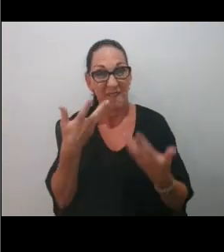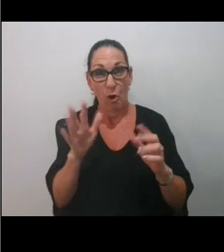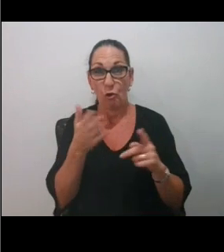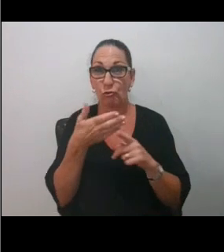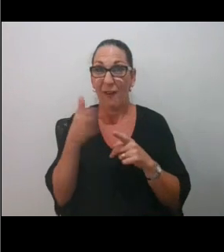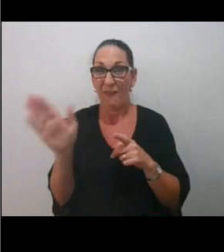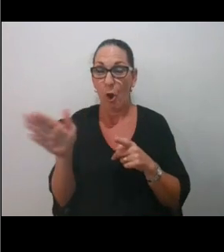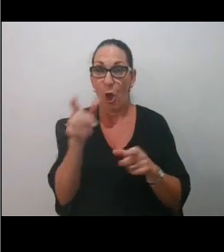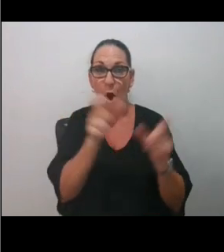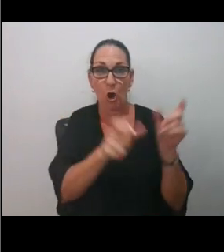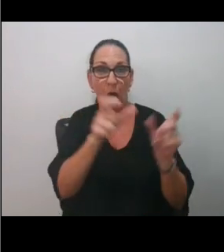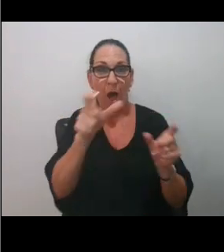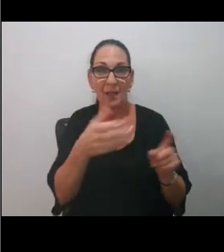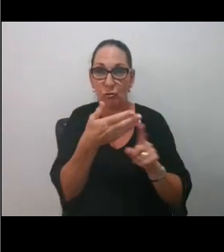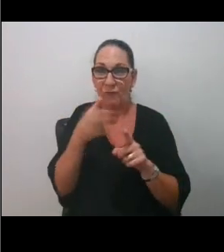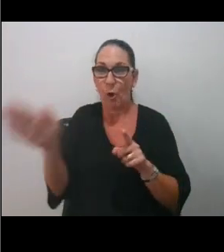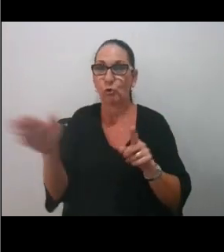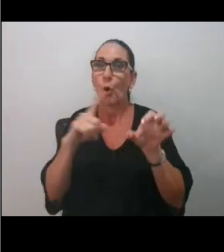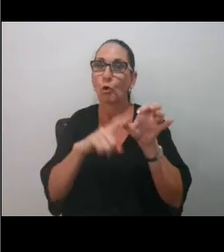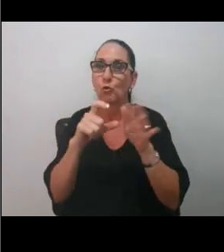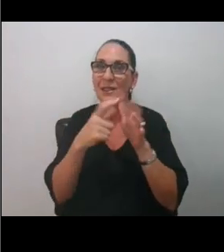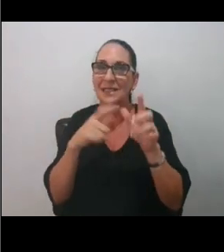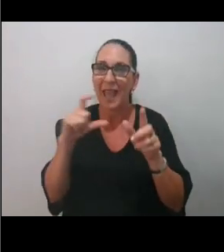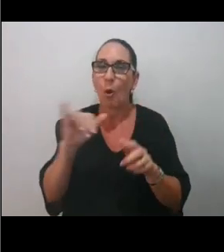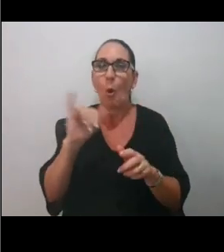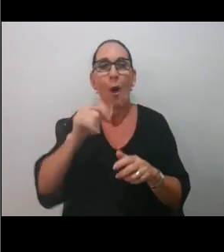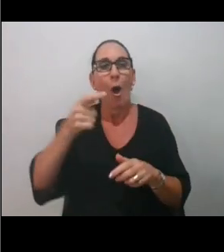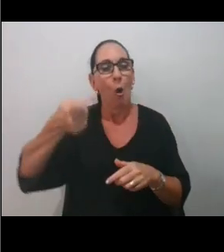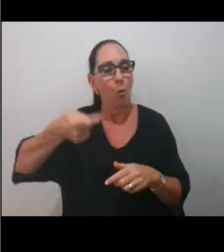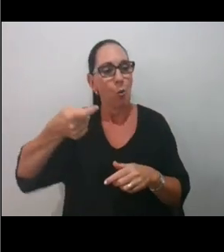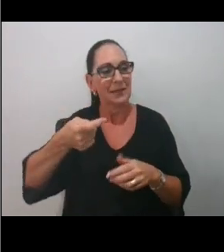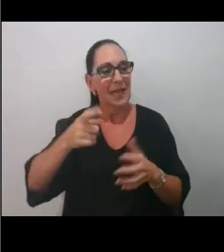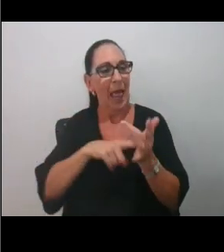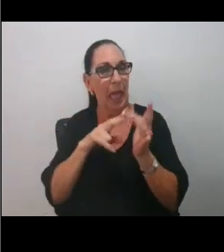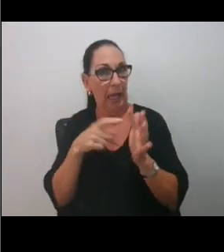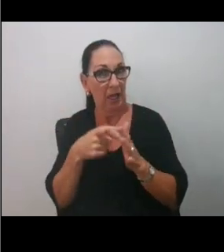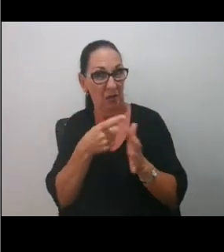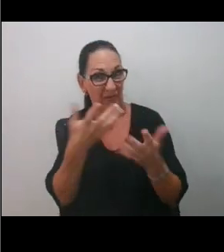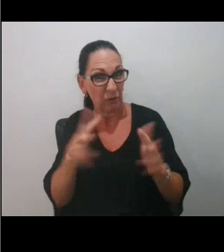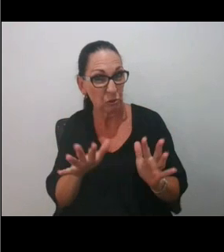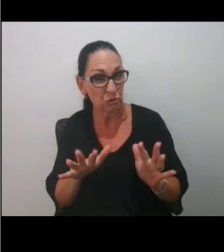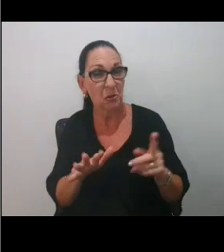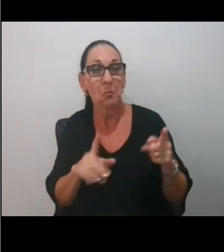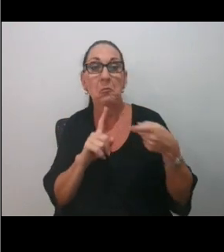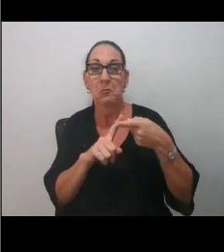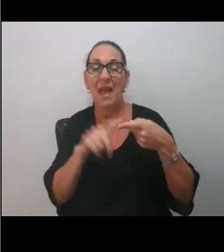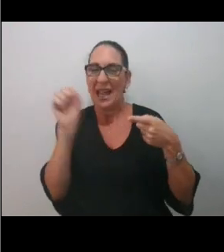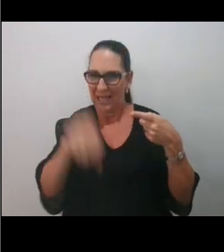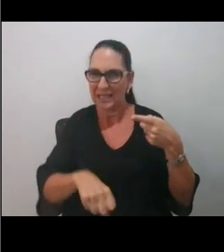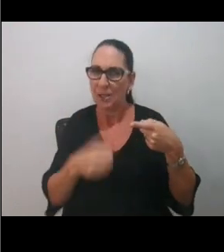or Court Link before so the options are yes frequently sometimes rarely never or I don't